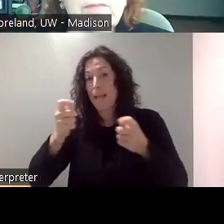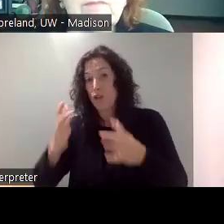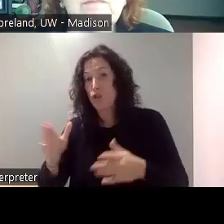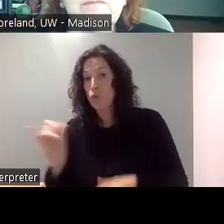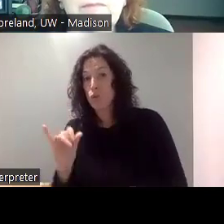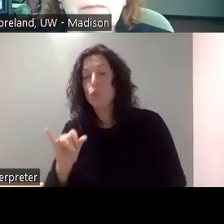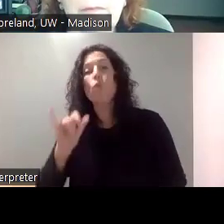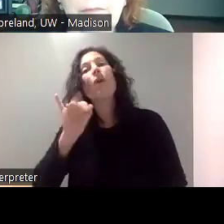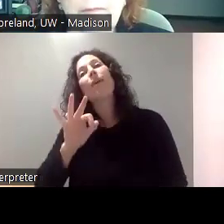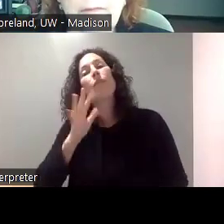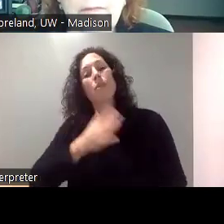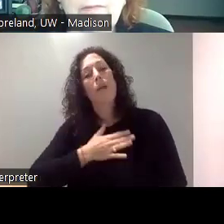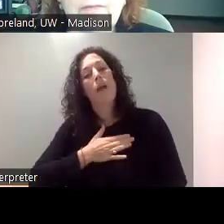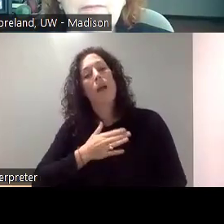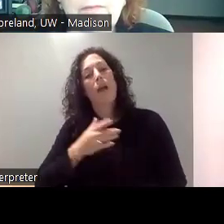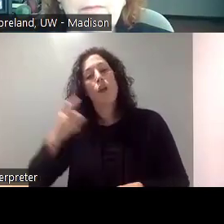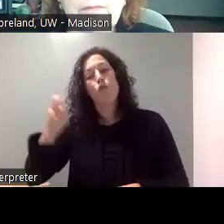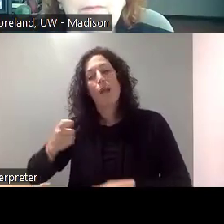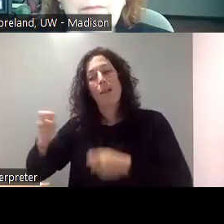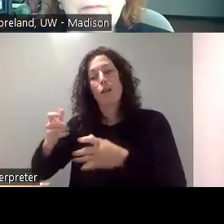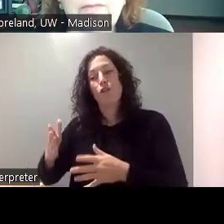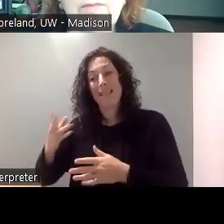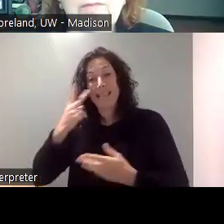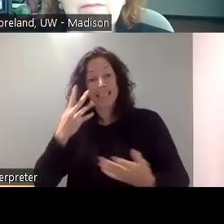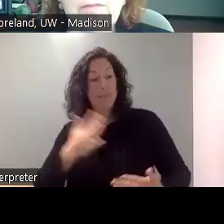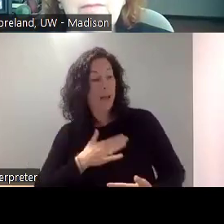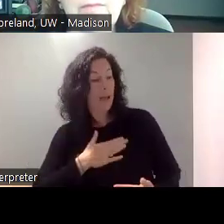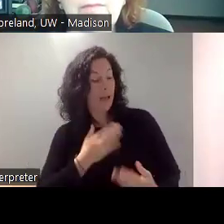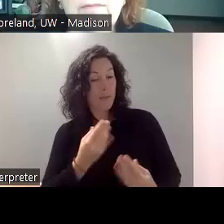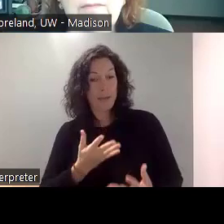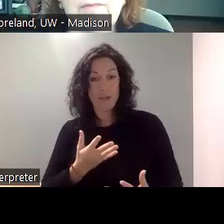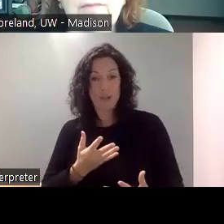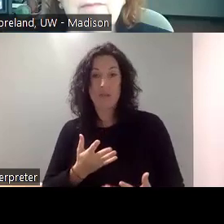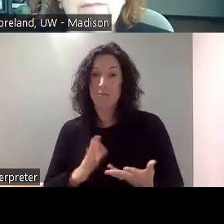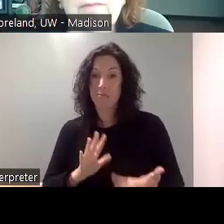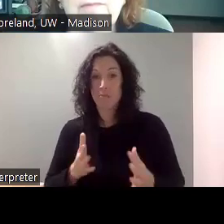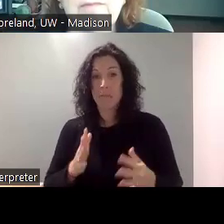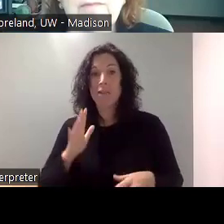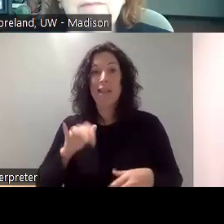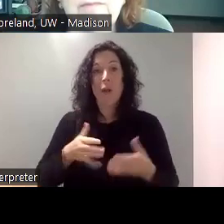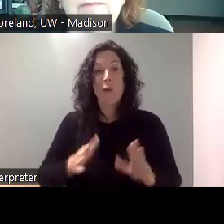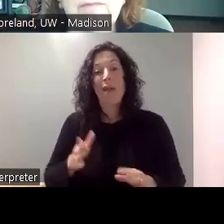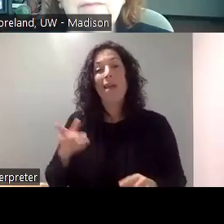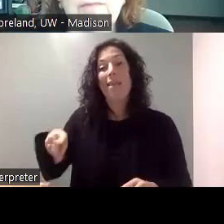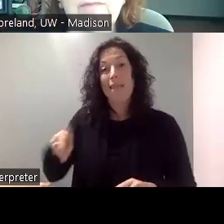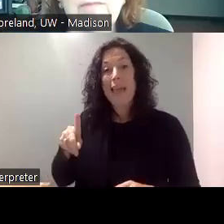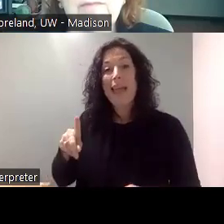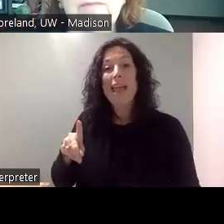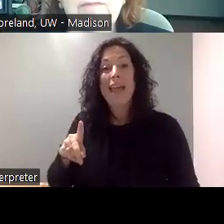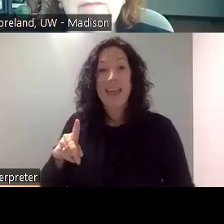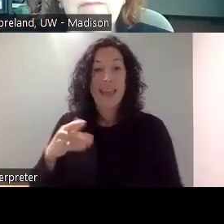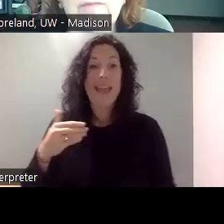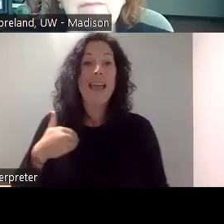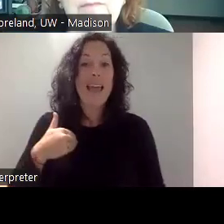So if it was my grant manager, they can see my information so that that way they're also a second sort of check.